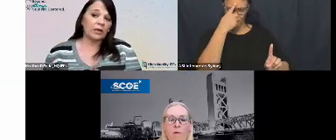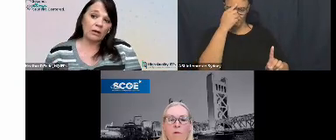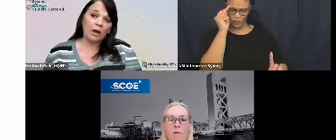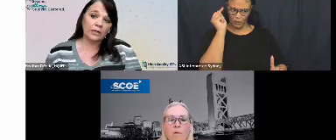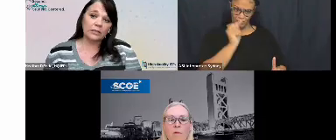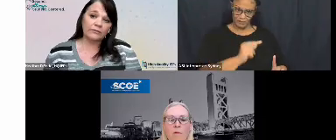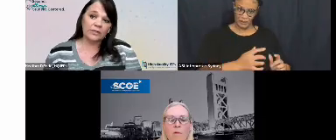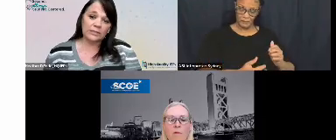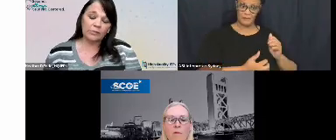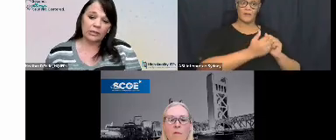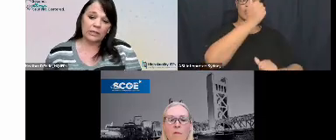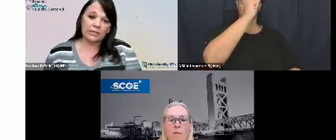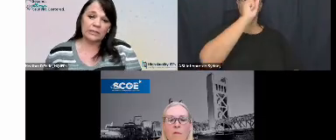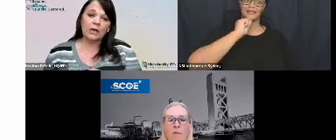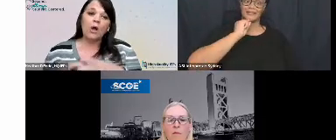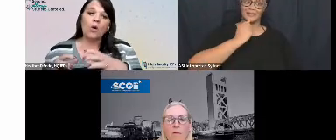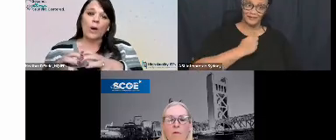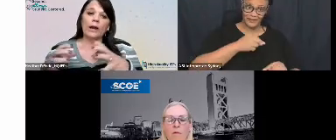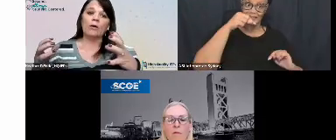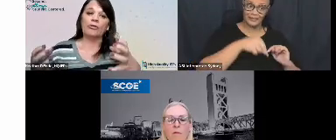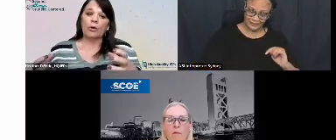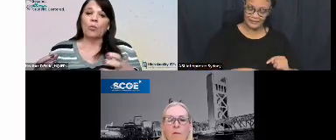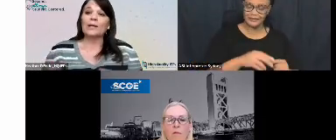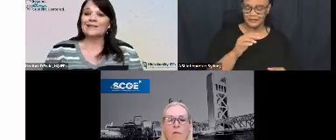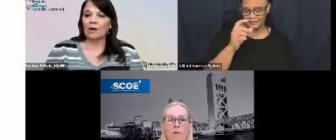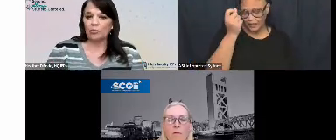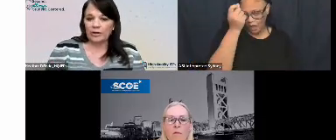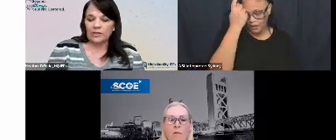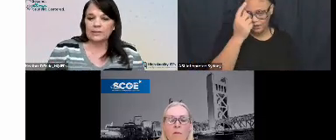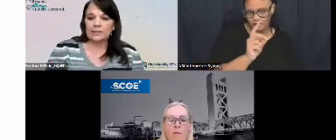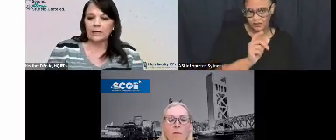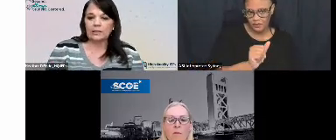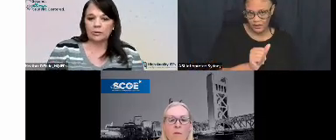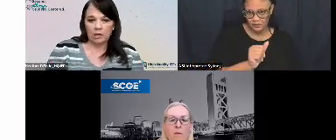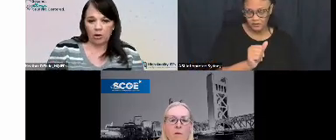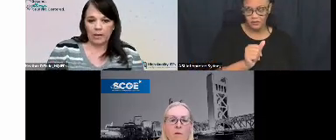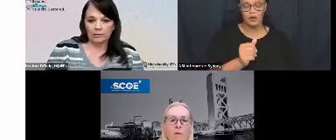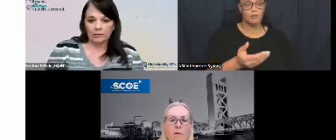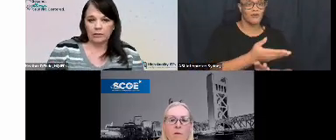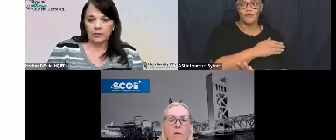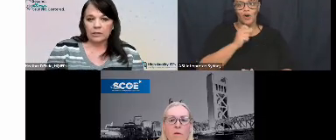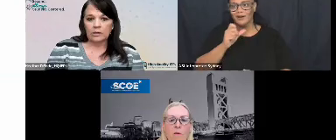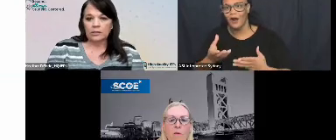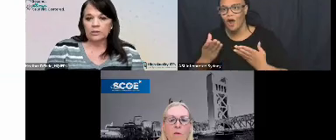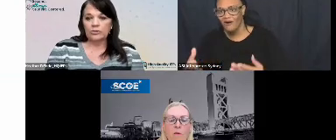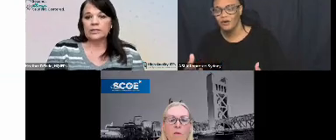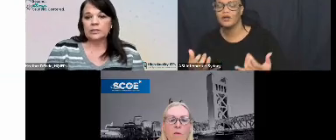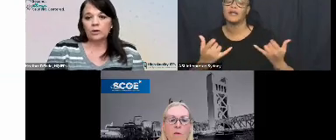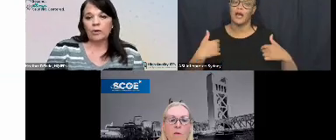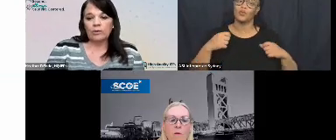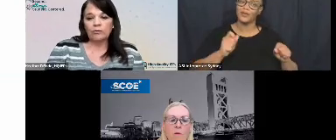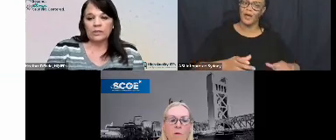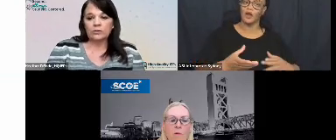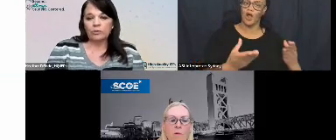significant cognitive disabilities where there was not previously a diploma. So, this is a great